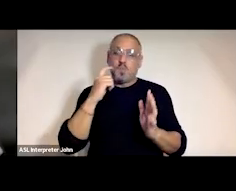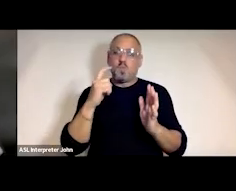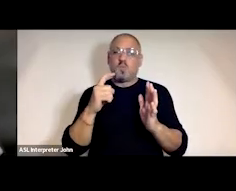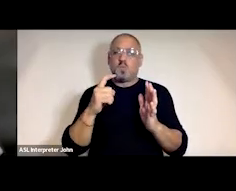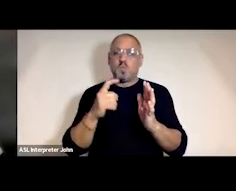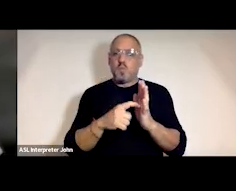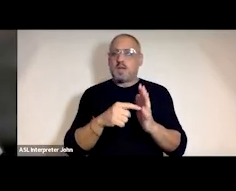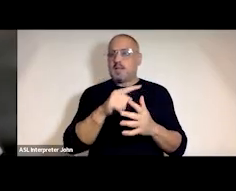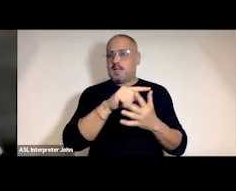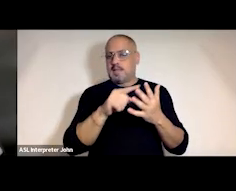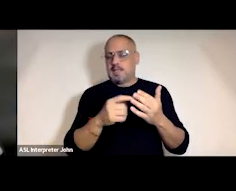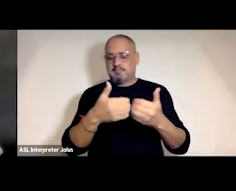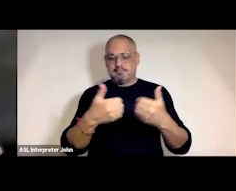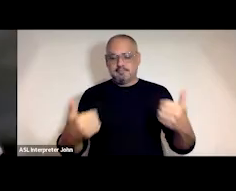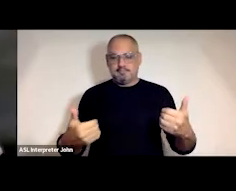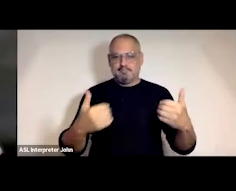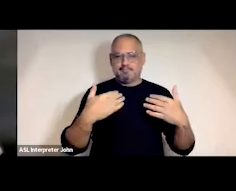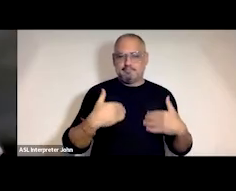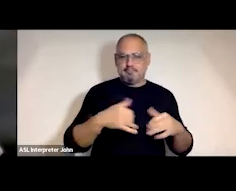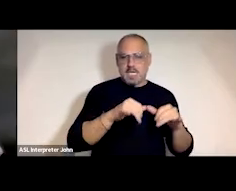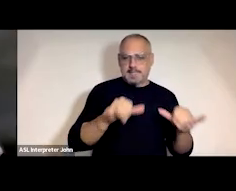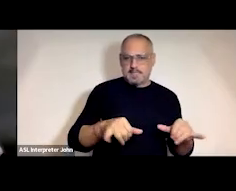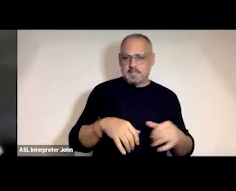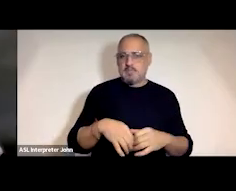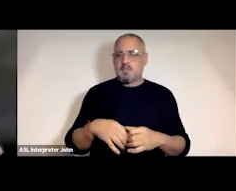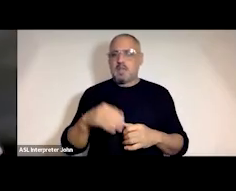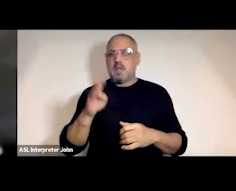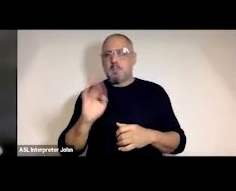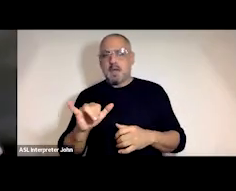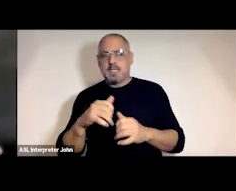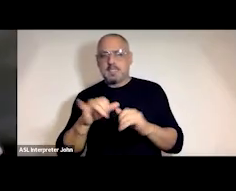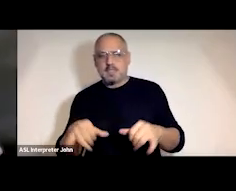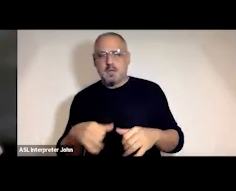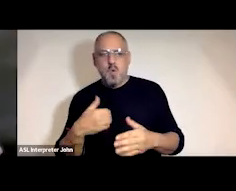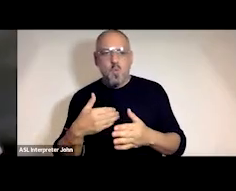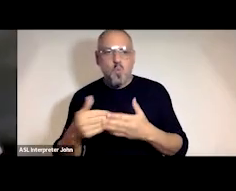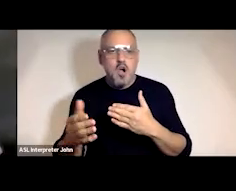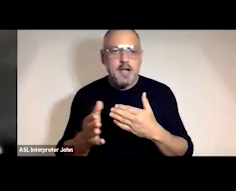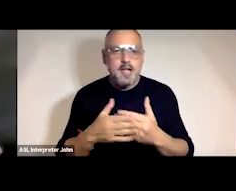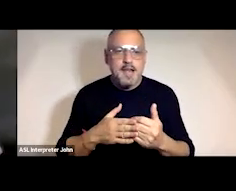these are divided into body systems, whatever kind of allegation of conditions